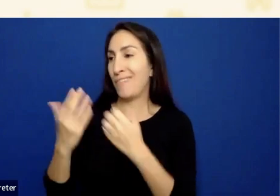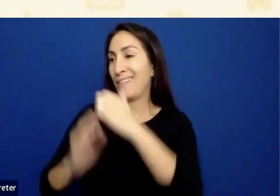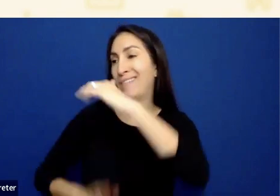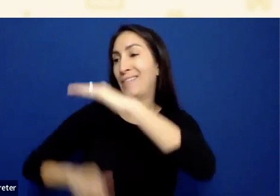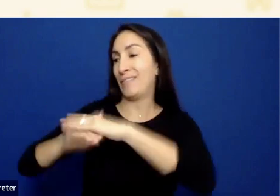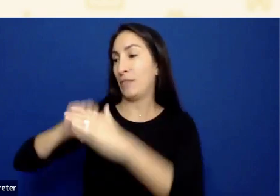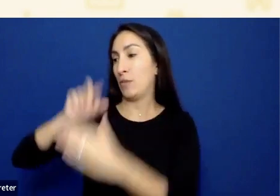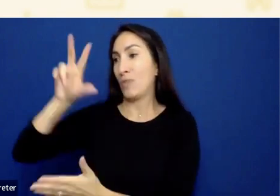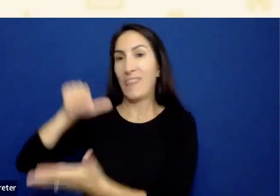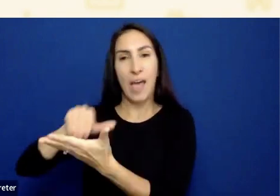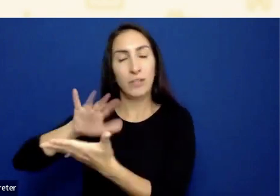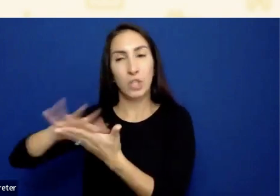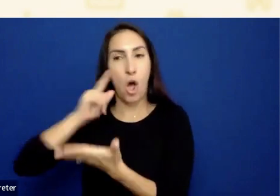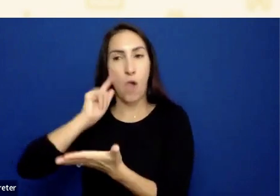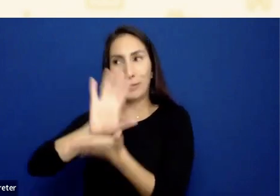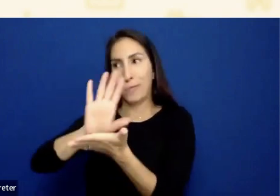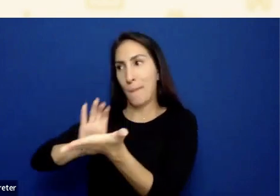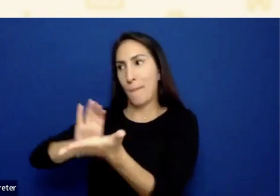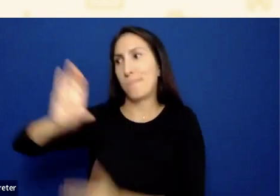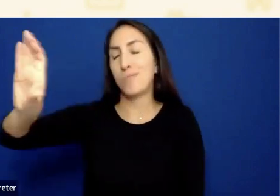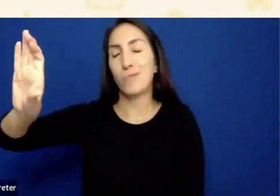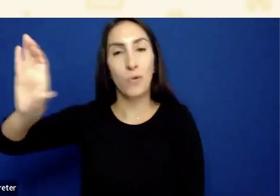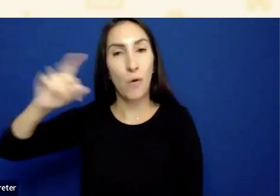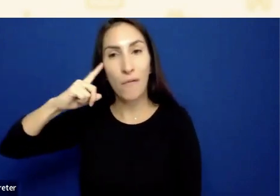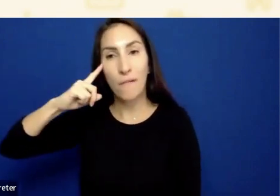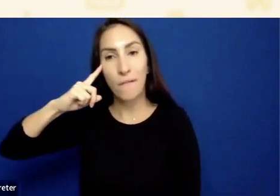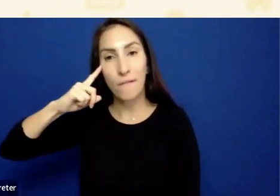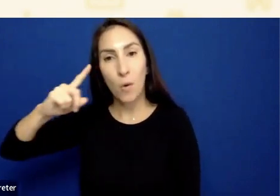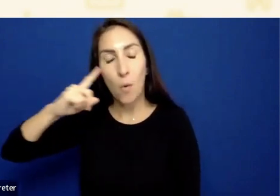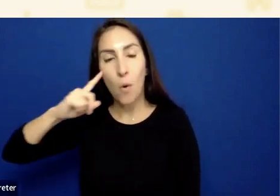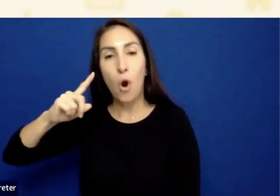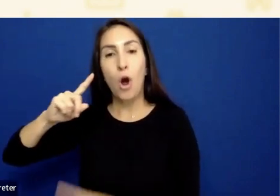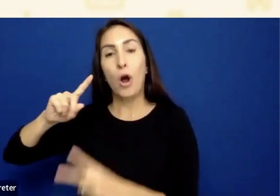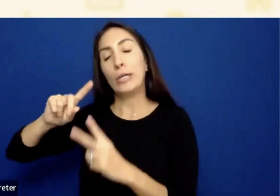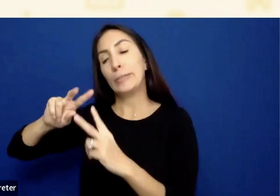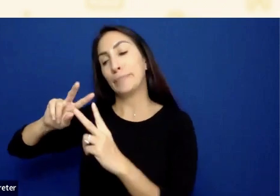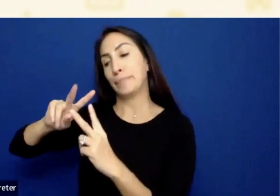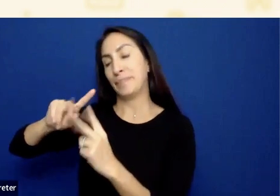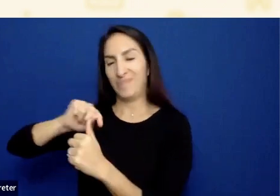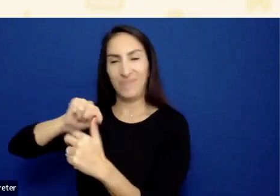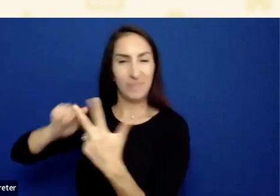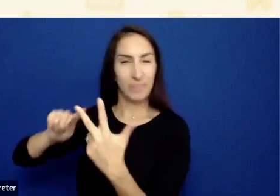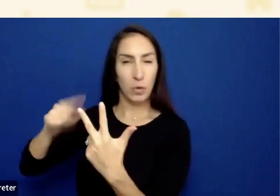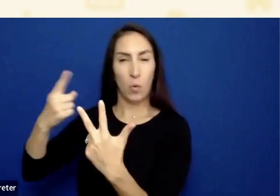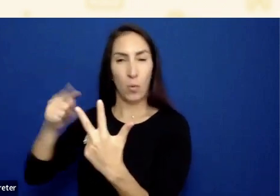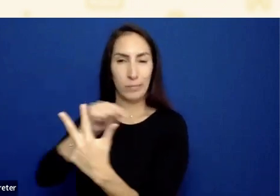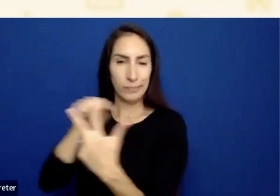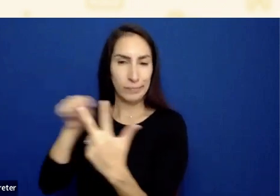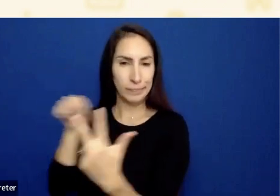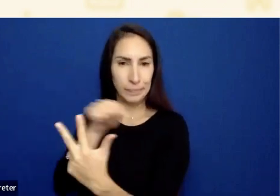in funding for either one of three scenarios: